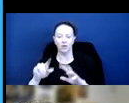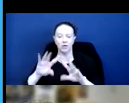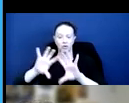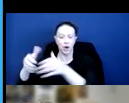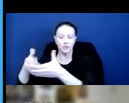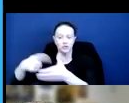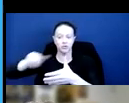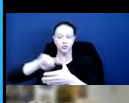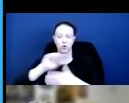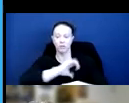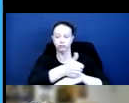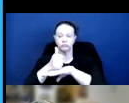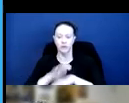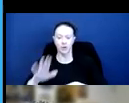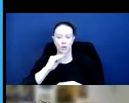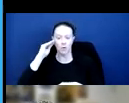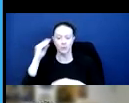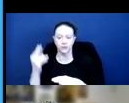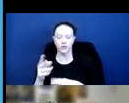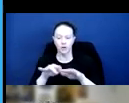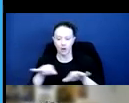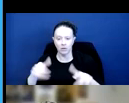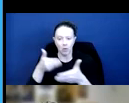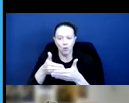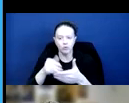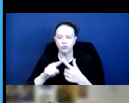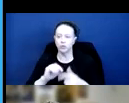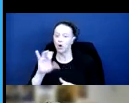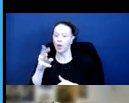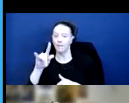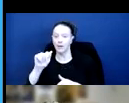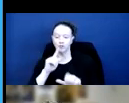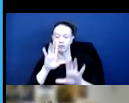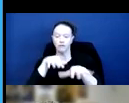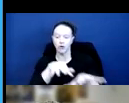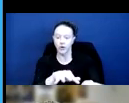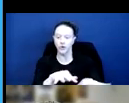We are on this land because of the forced removal of its traditional people by white colonists and settlers.